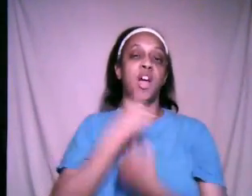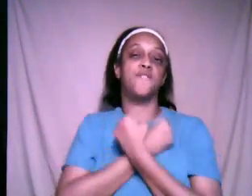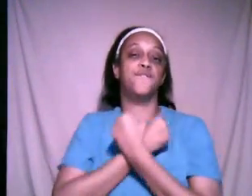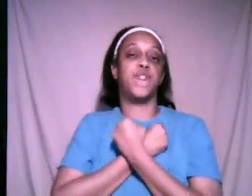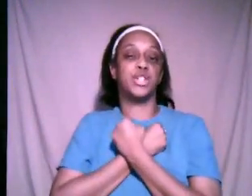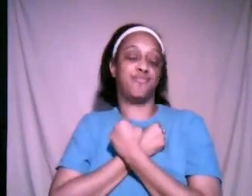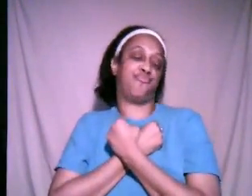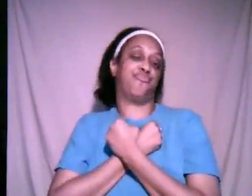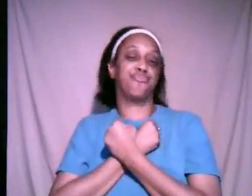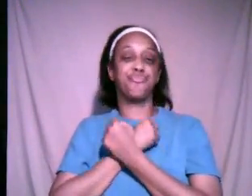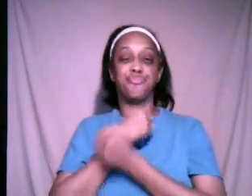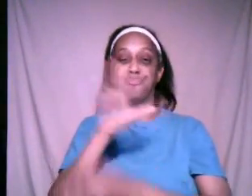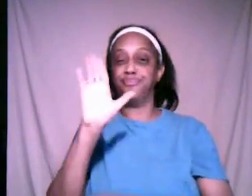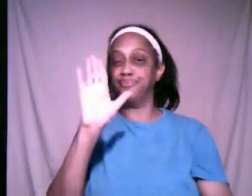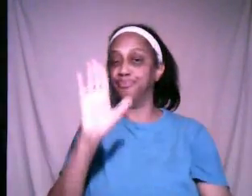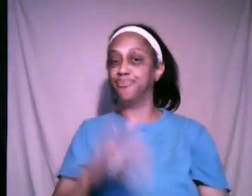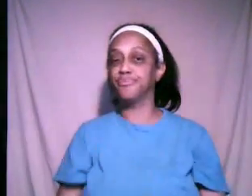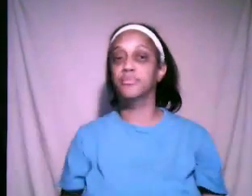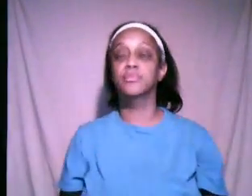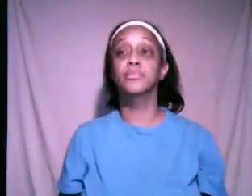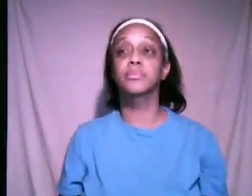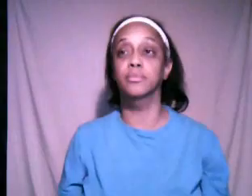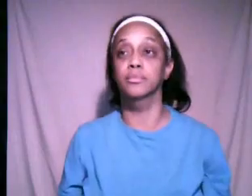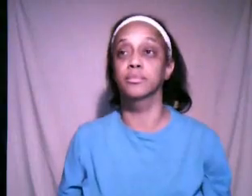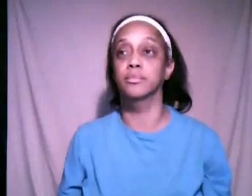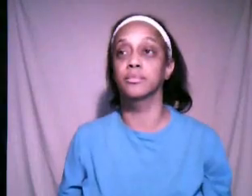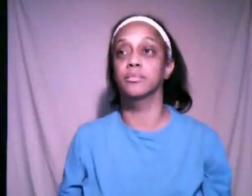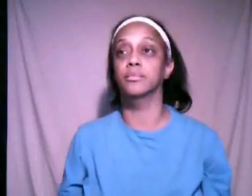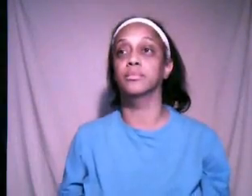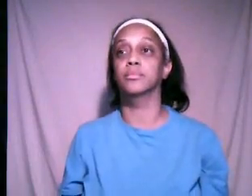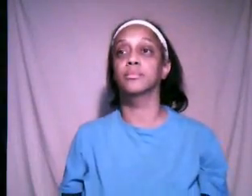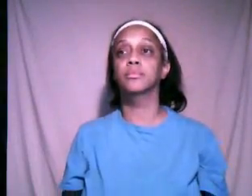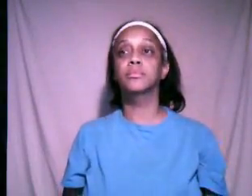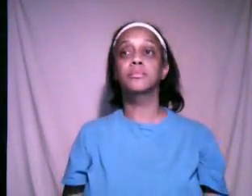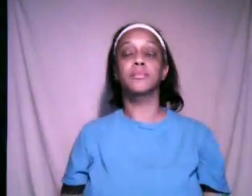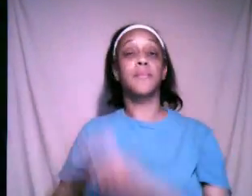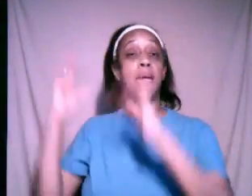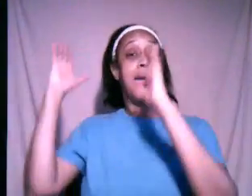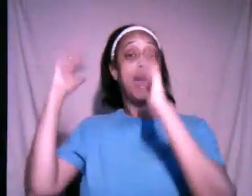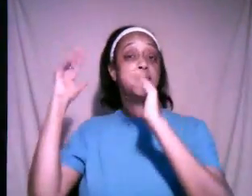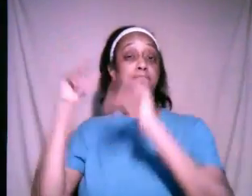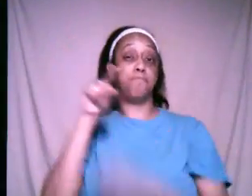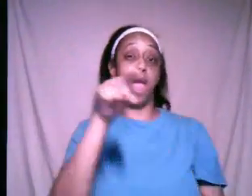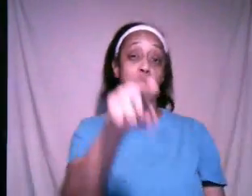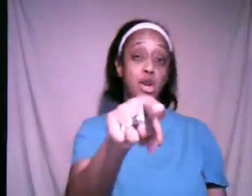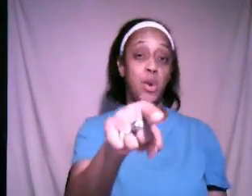affection. * Expect you